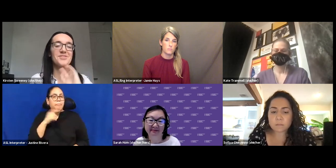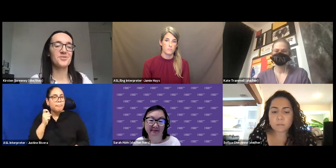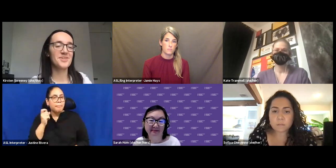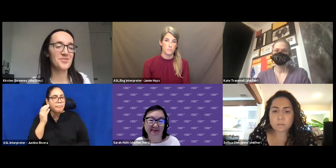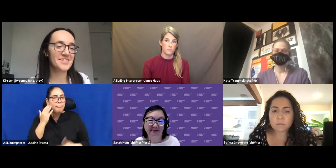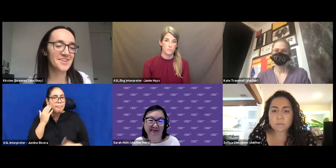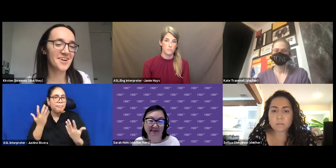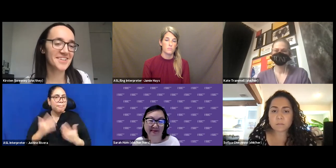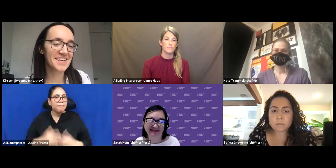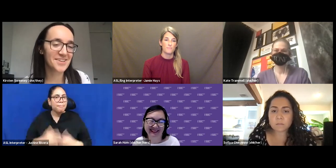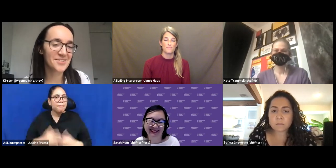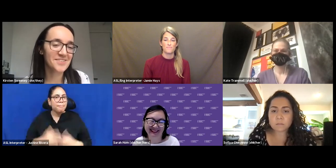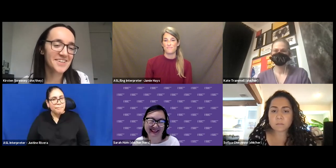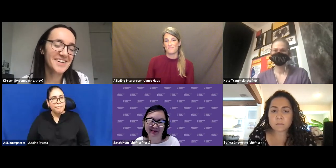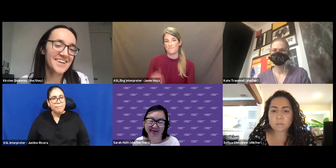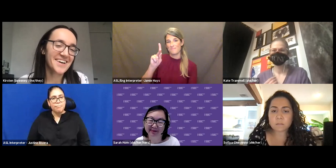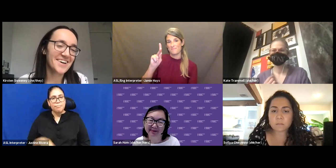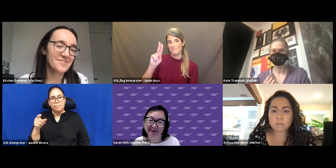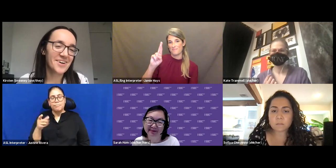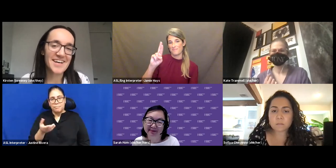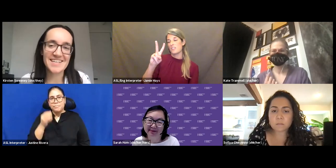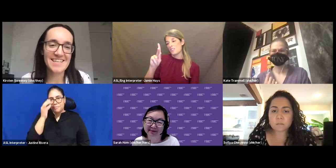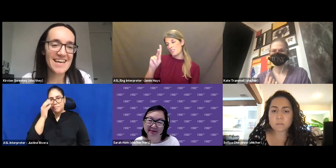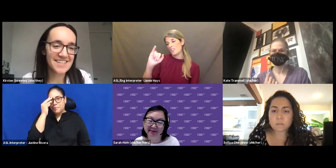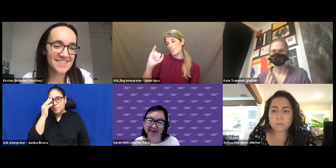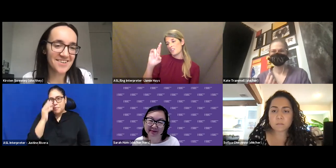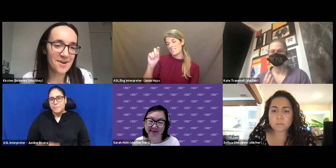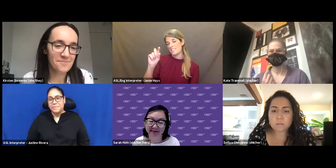Kirsten Sweeney: I totally agree, Sarah. Thank you. All right, Kate, you're up.